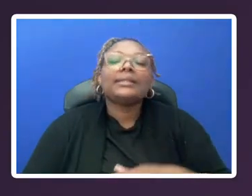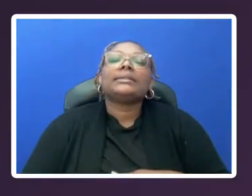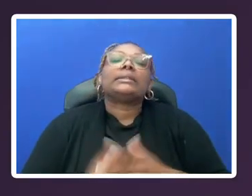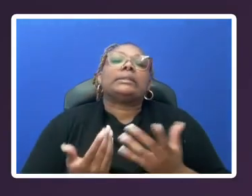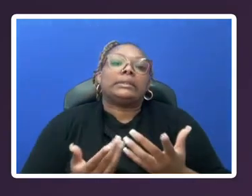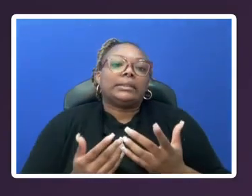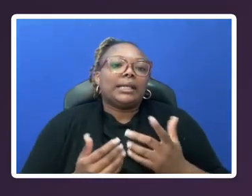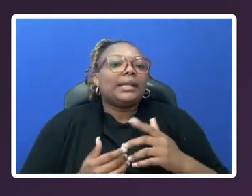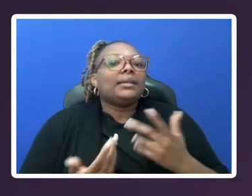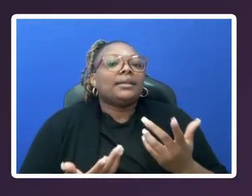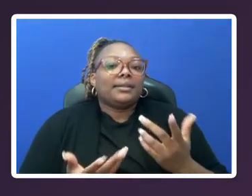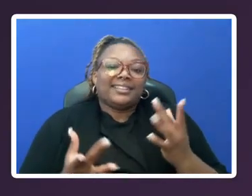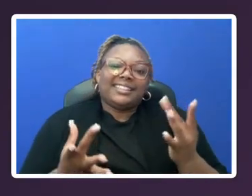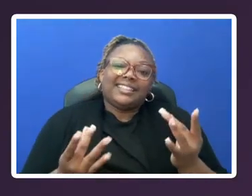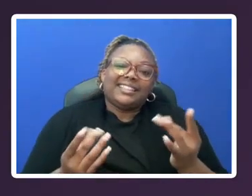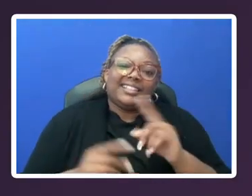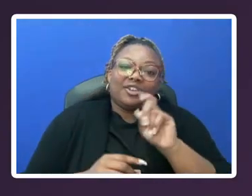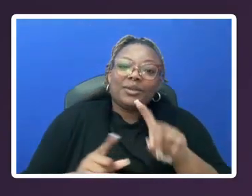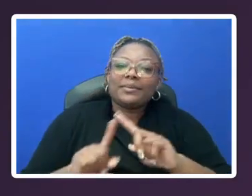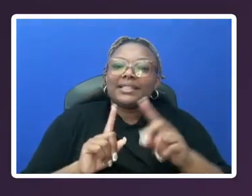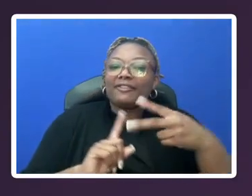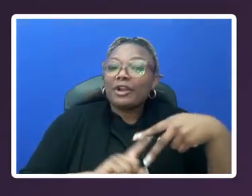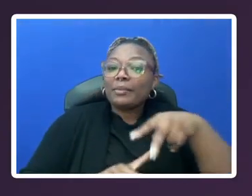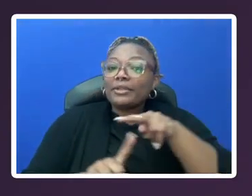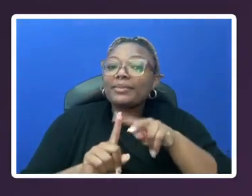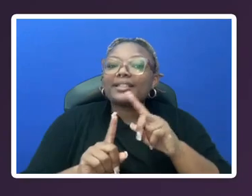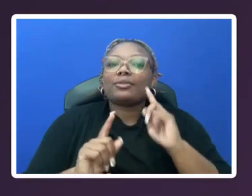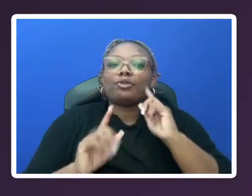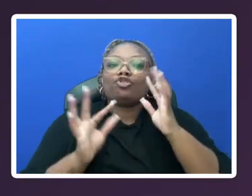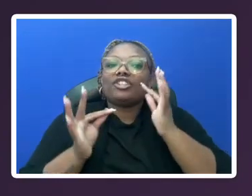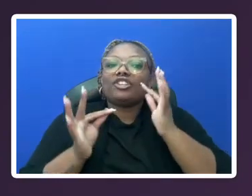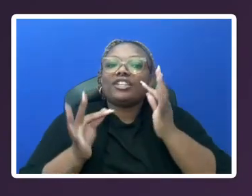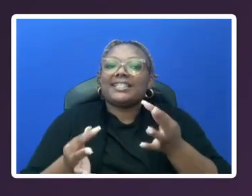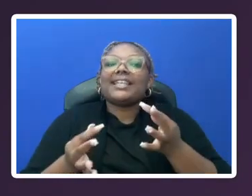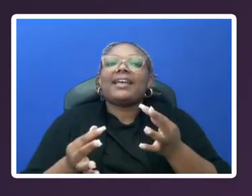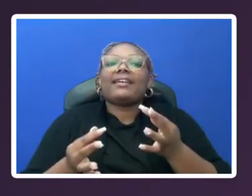of perspectives. But you can definitely look towards people who write about this.